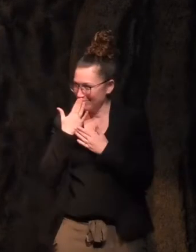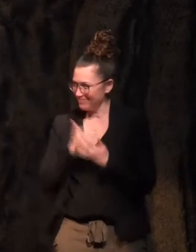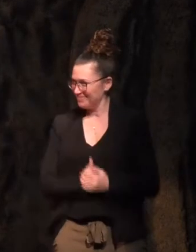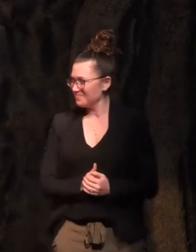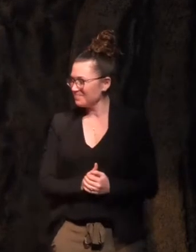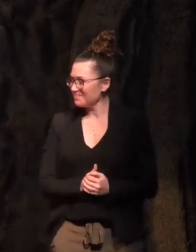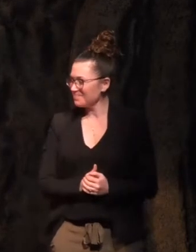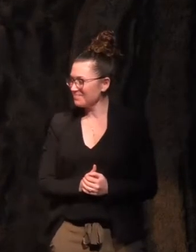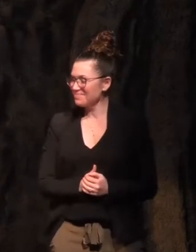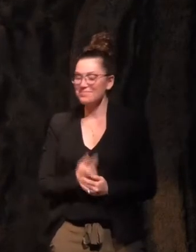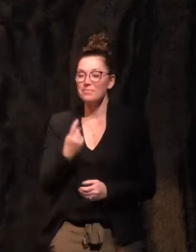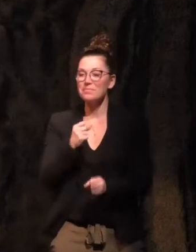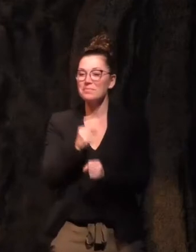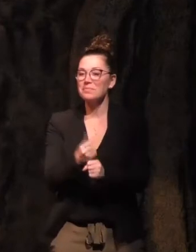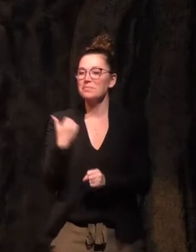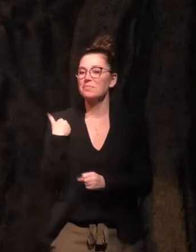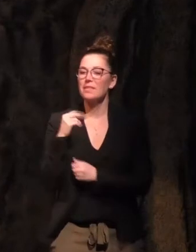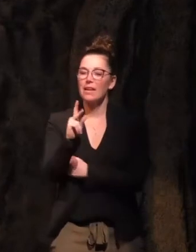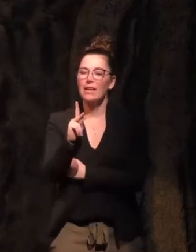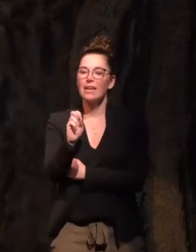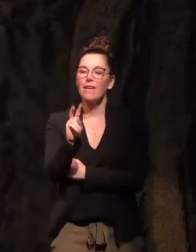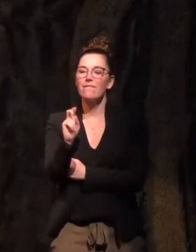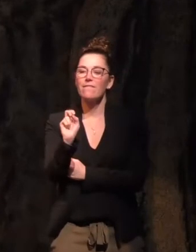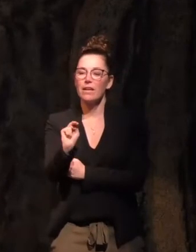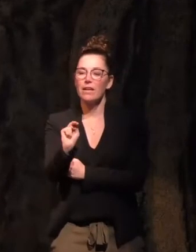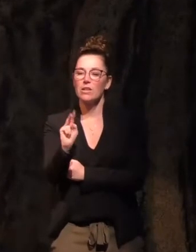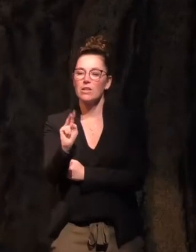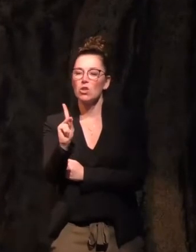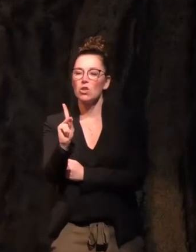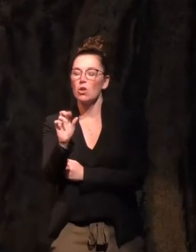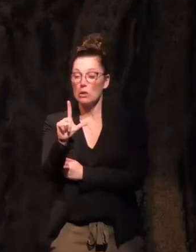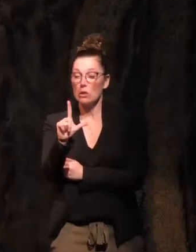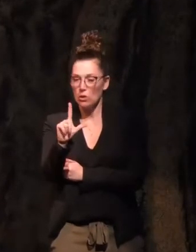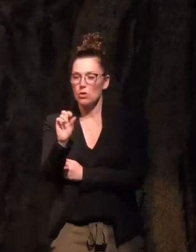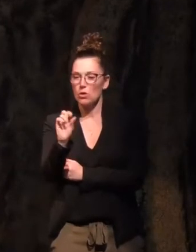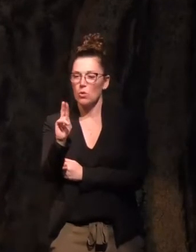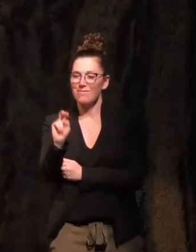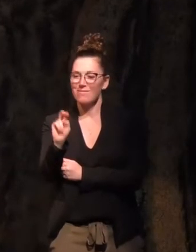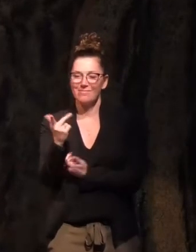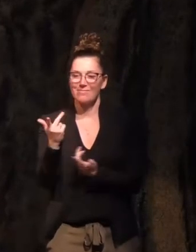Just about a year ago, Kevin Loring stood up here, well not here, in Ottawa, in a very swanky room with a nice view